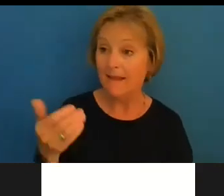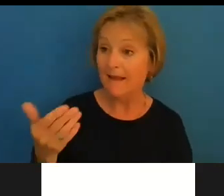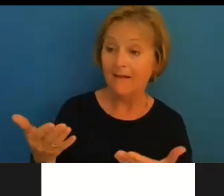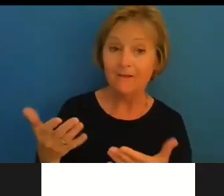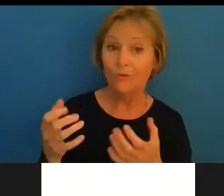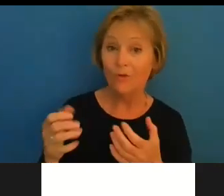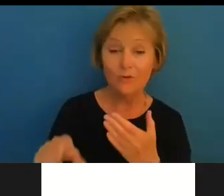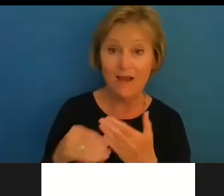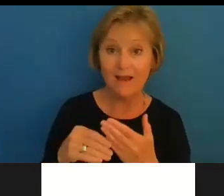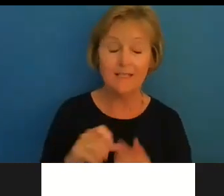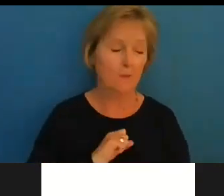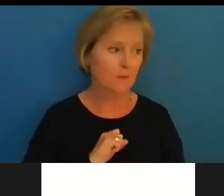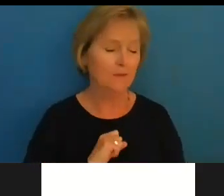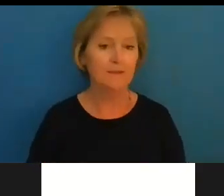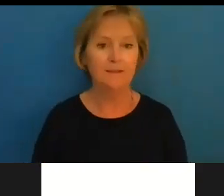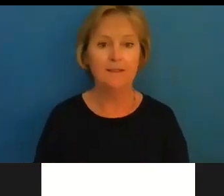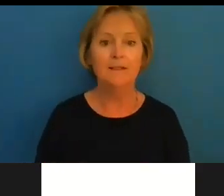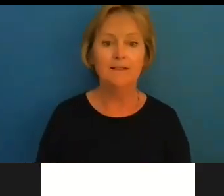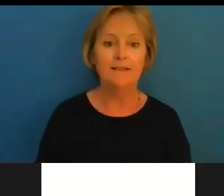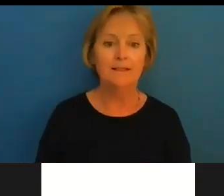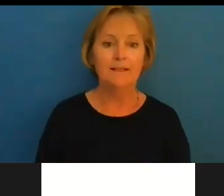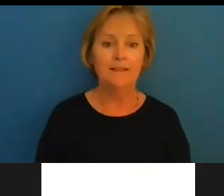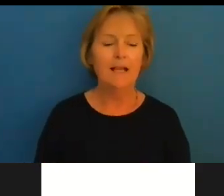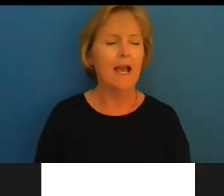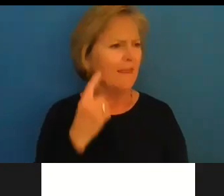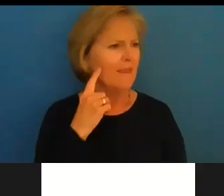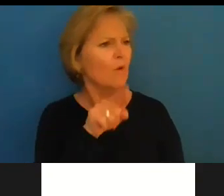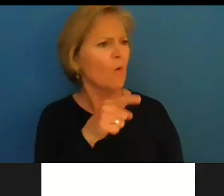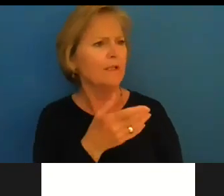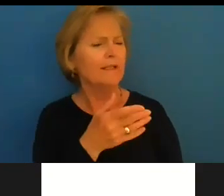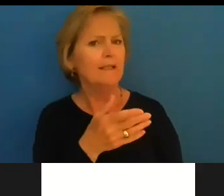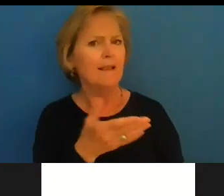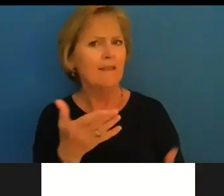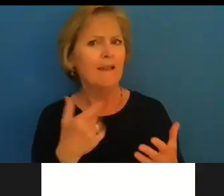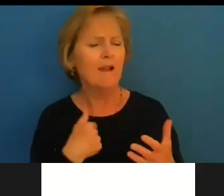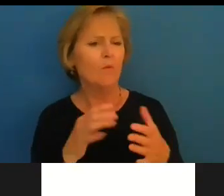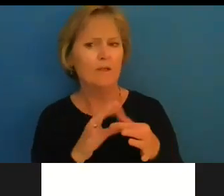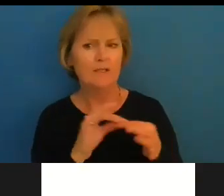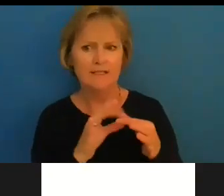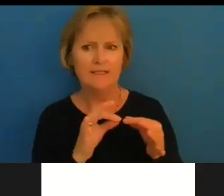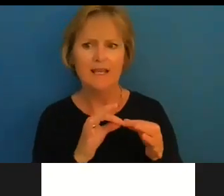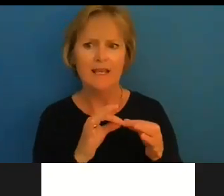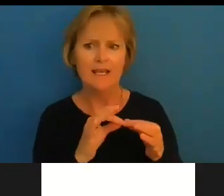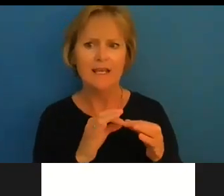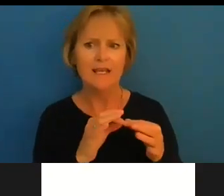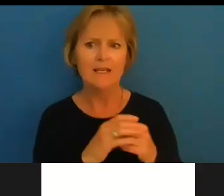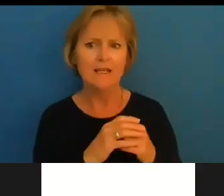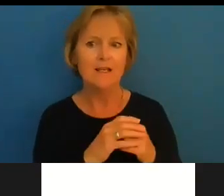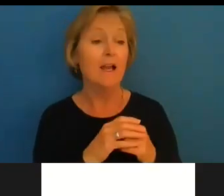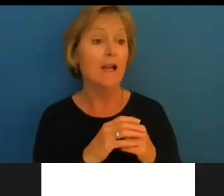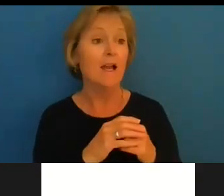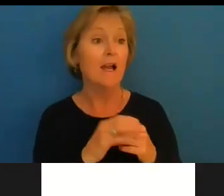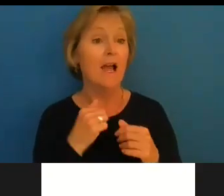I think the only other thing I'll say, I invited my students to join us